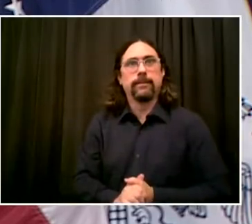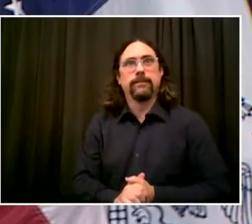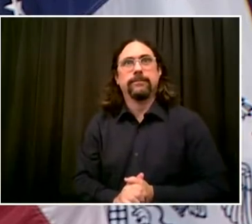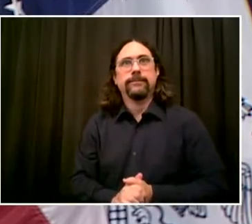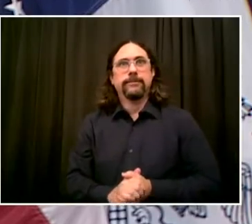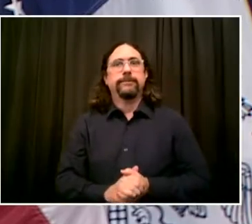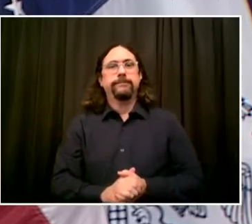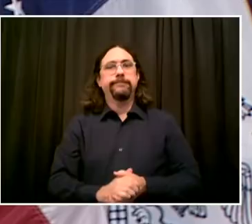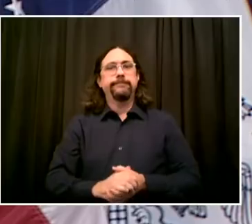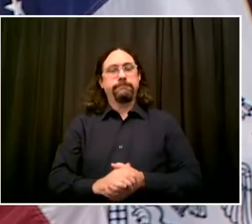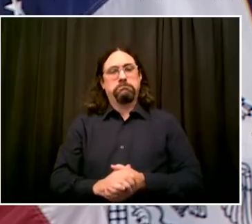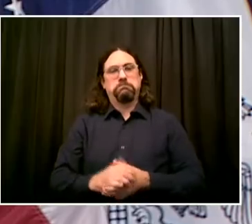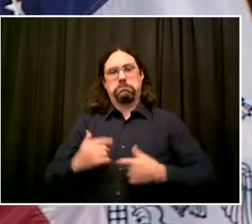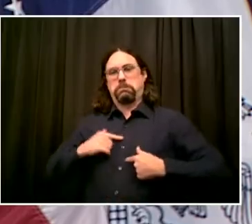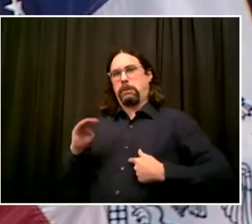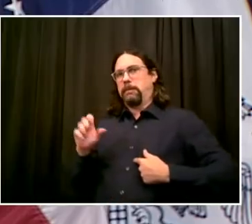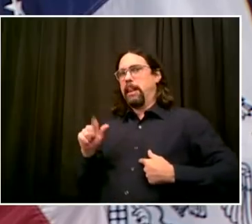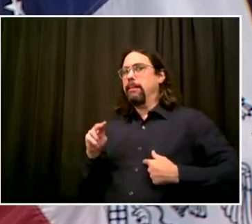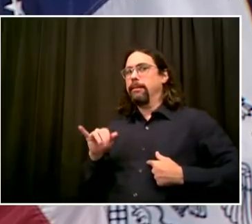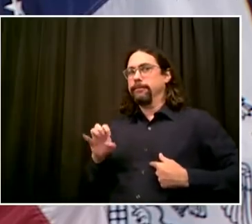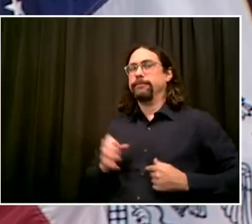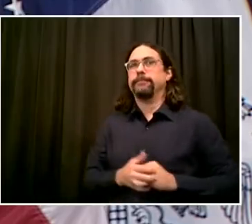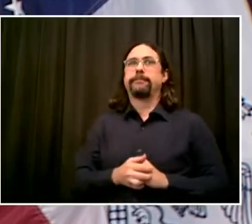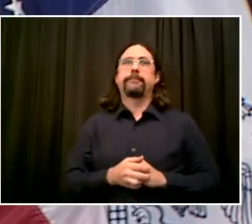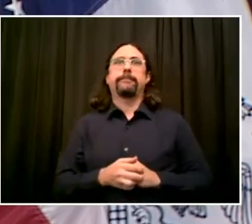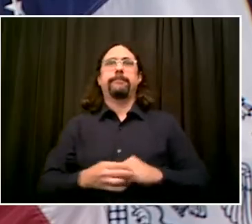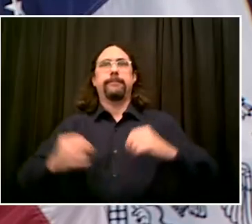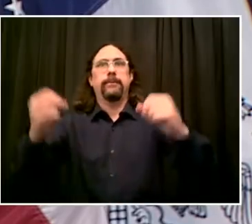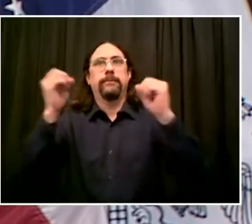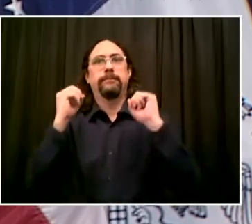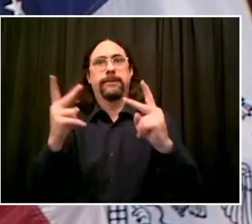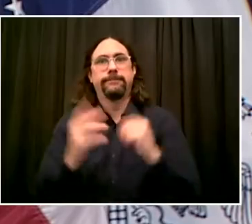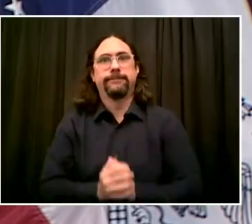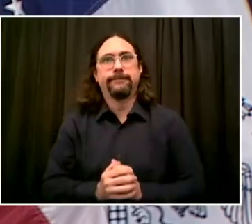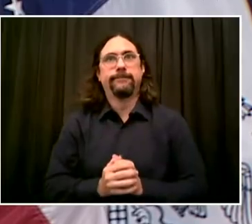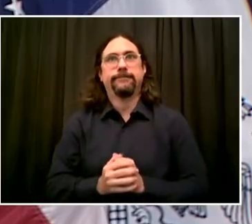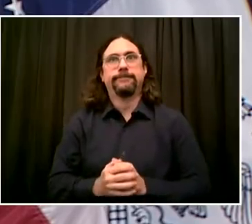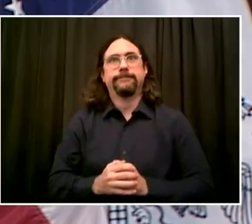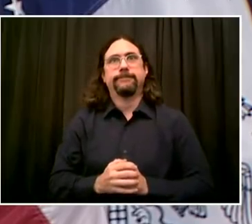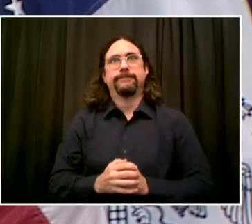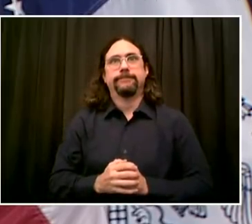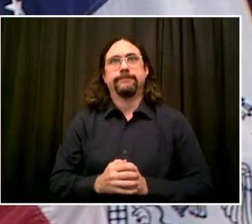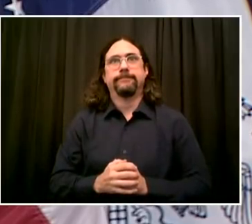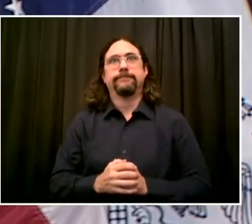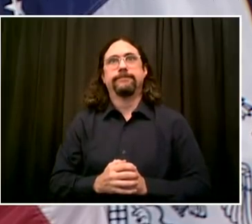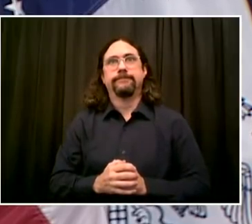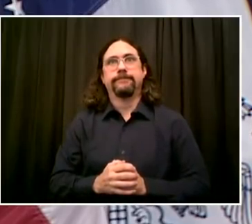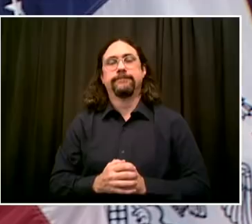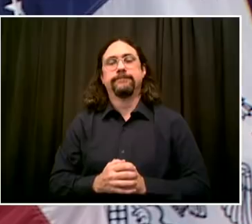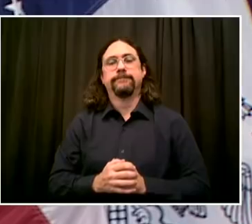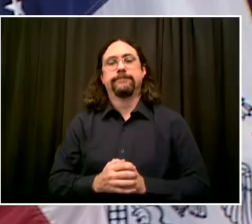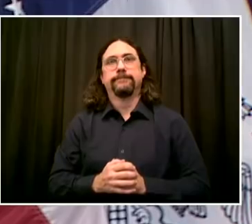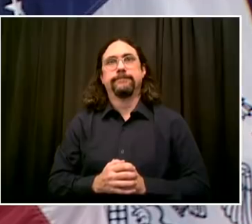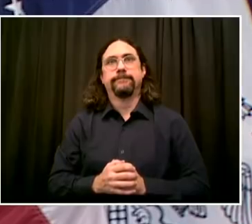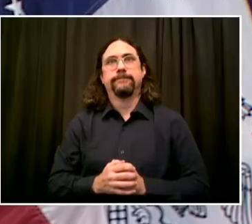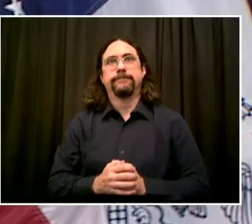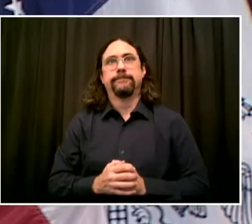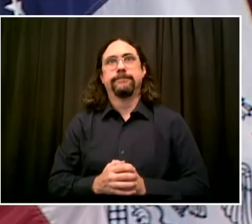HEAR ME? THERE YOU GO. TH ANK YOU, SIR. I WILL BE VERY